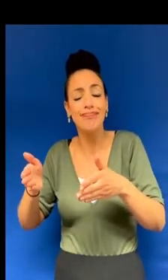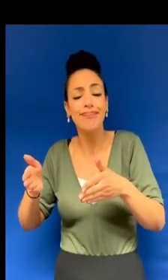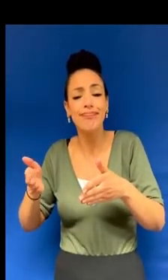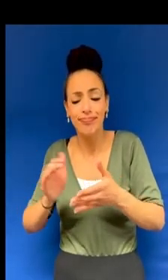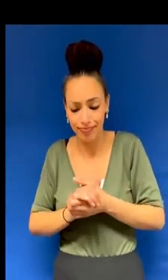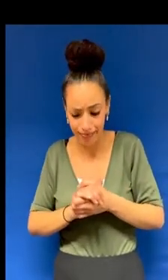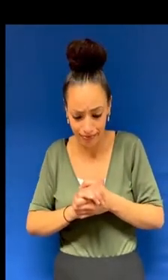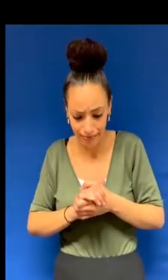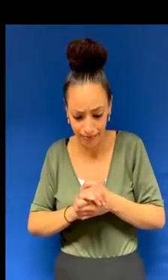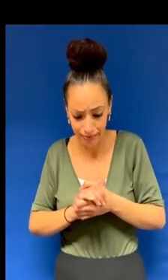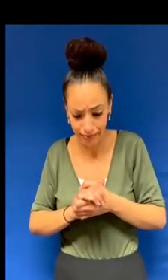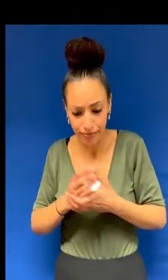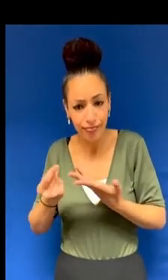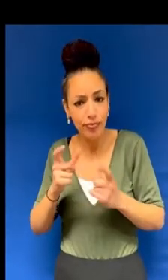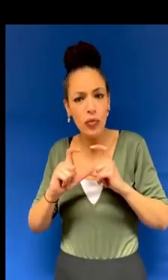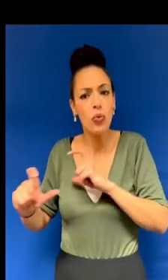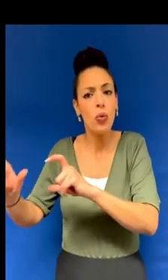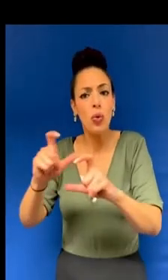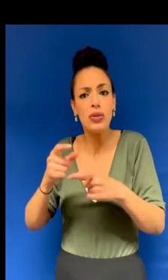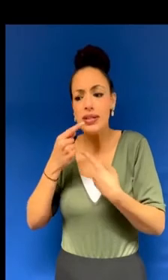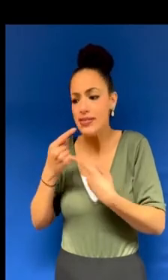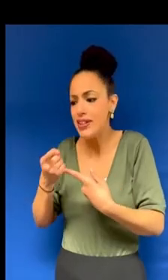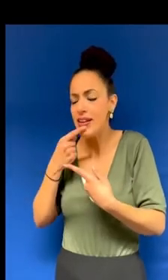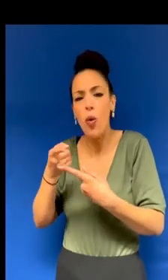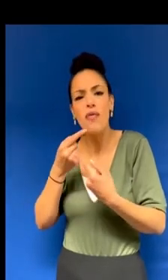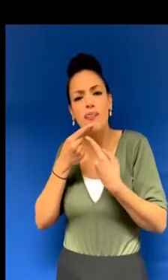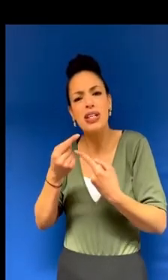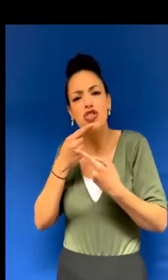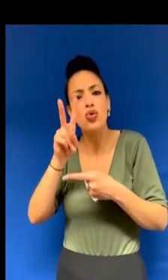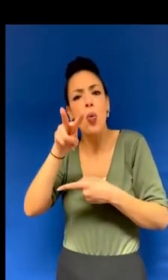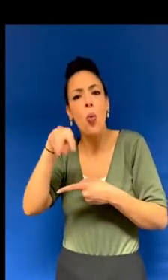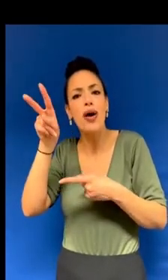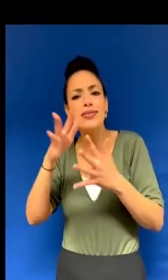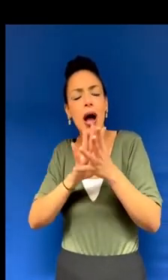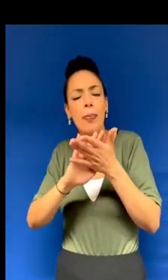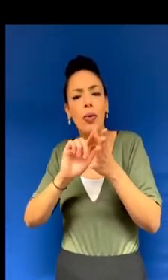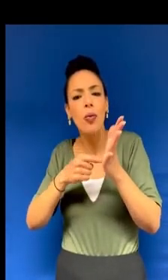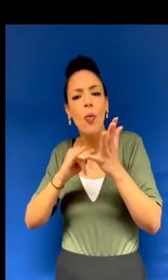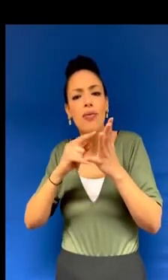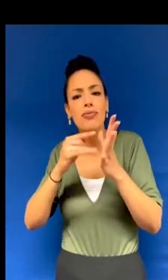will end up dying, so people getting very sick and not going to hospital and I've heard this